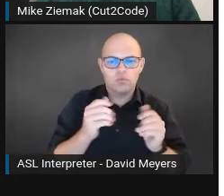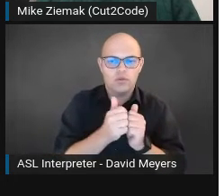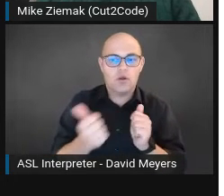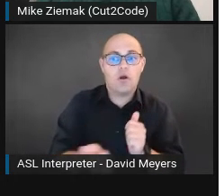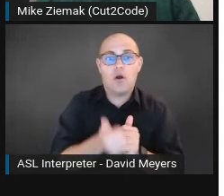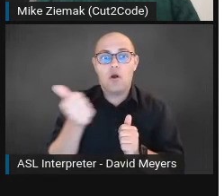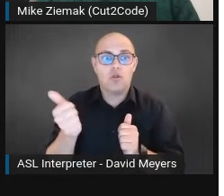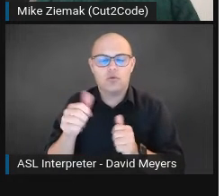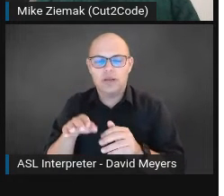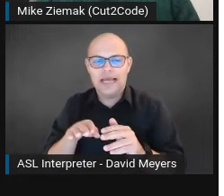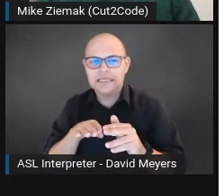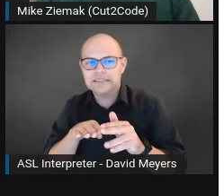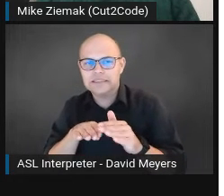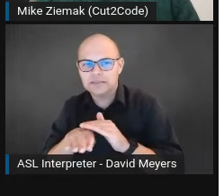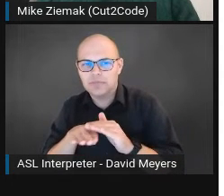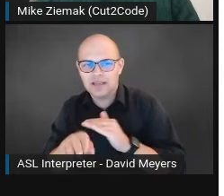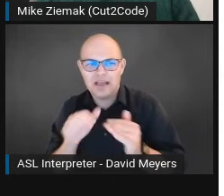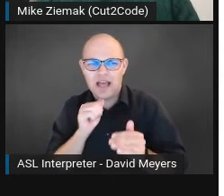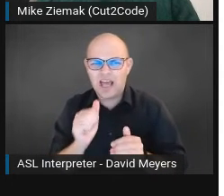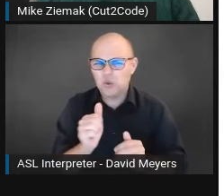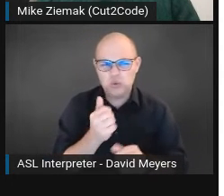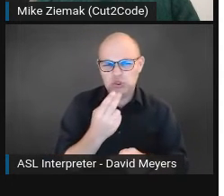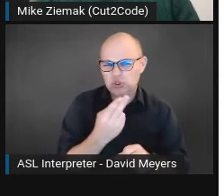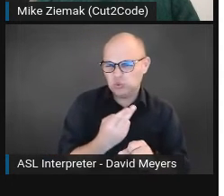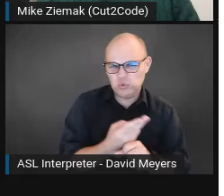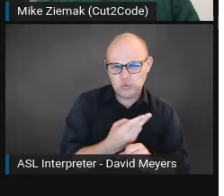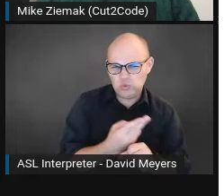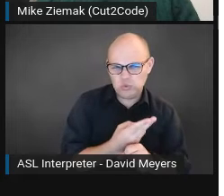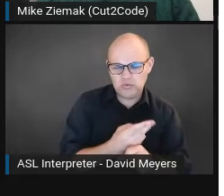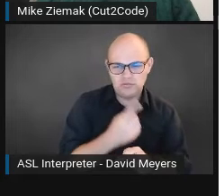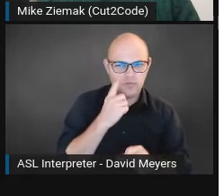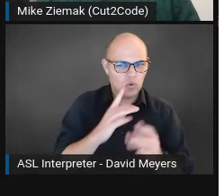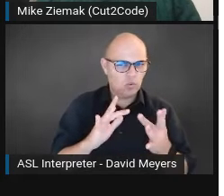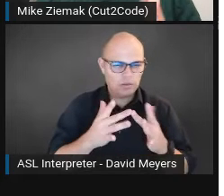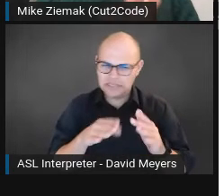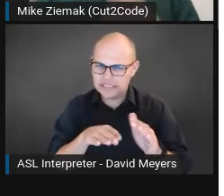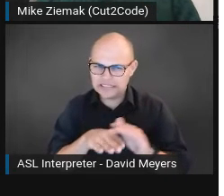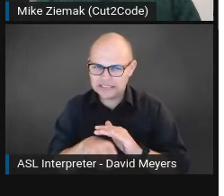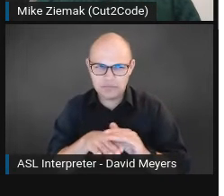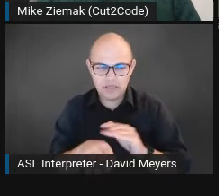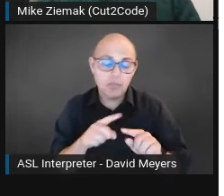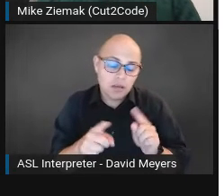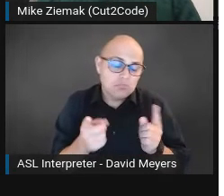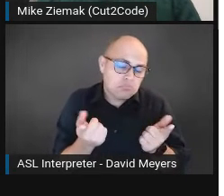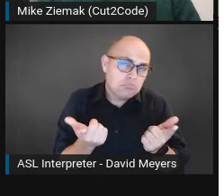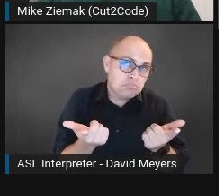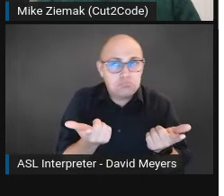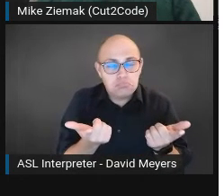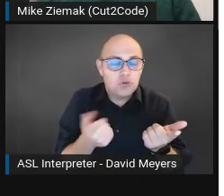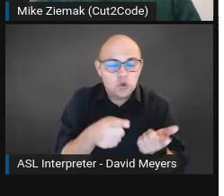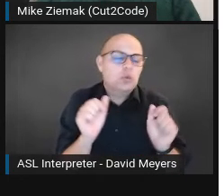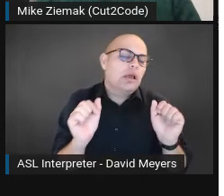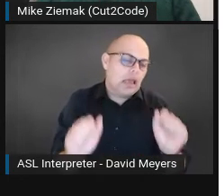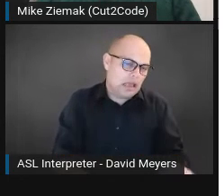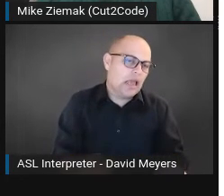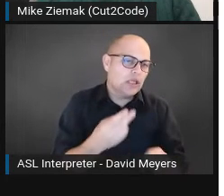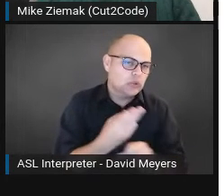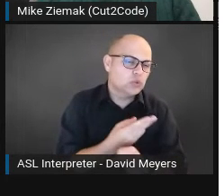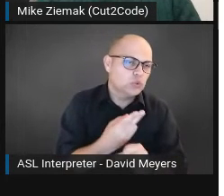I personally never use it as a point of reference for improving website accessibility. It's nice to know that you can also use it.